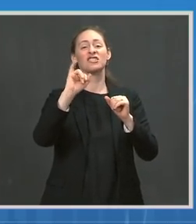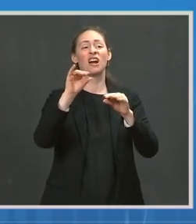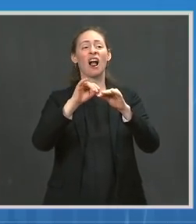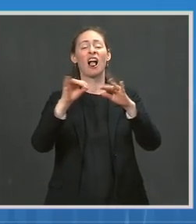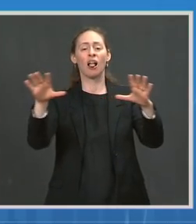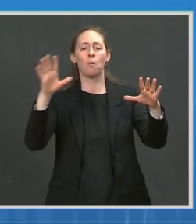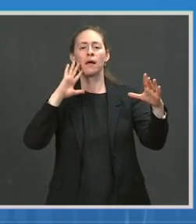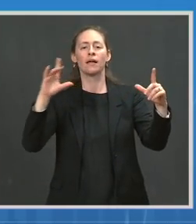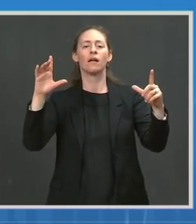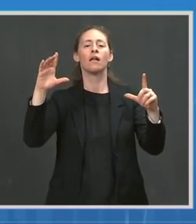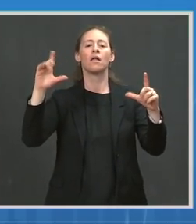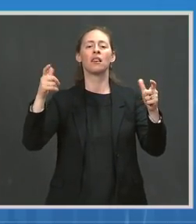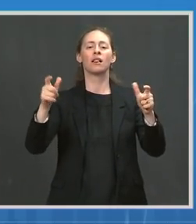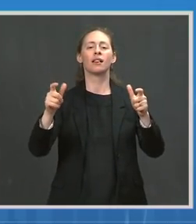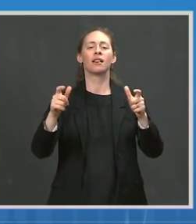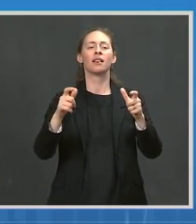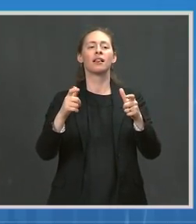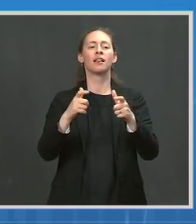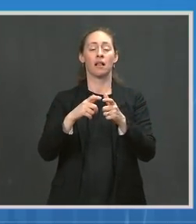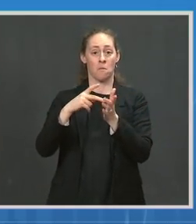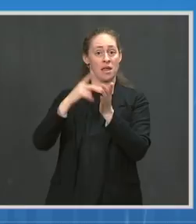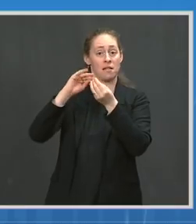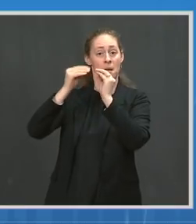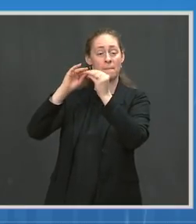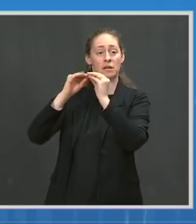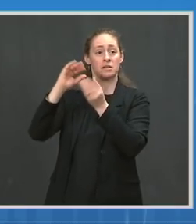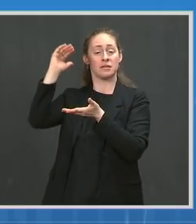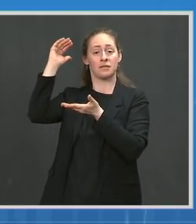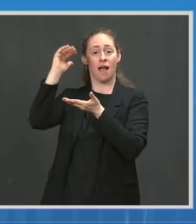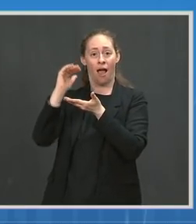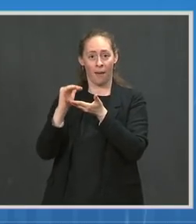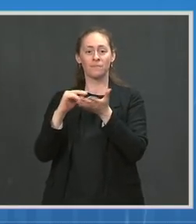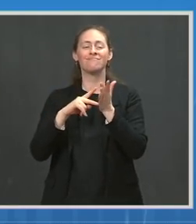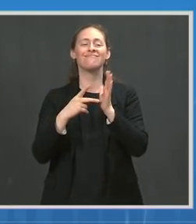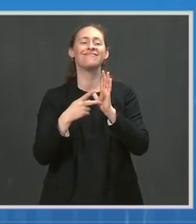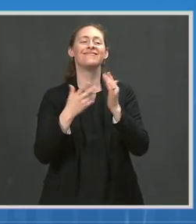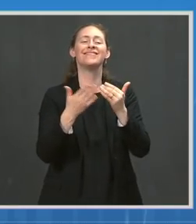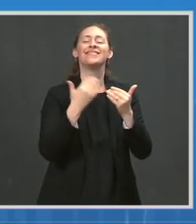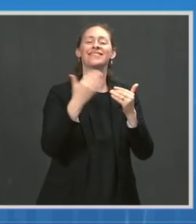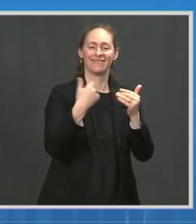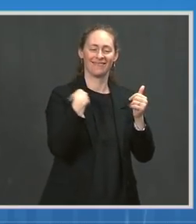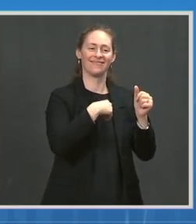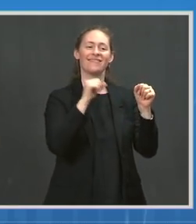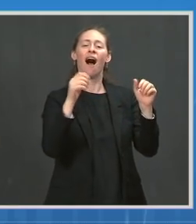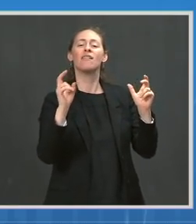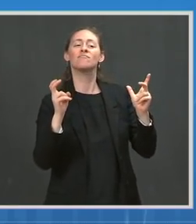And when it does, it becomes easier and easier to get back to some degree of normality.